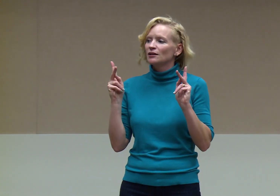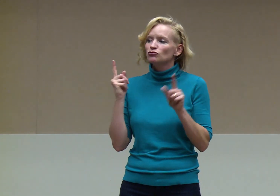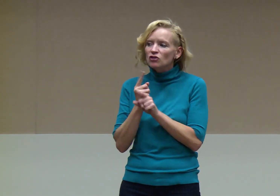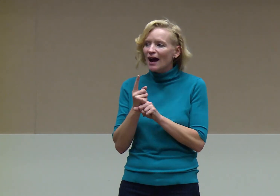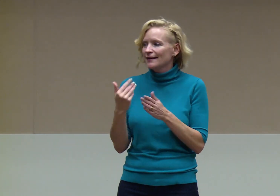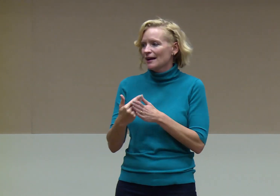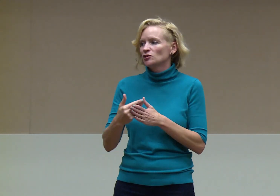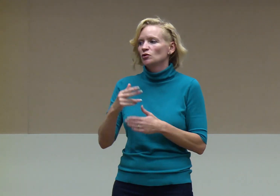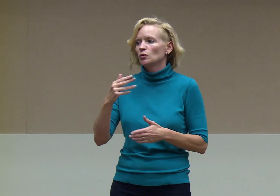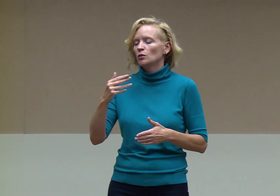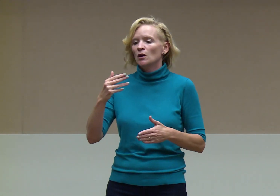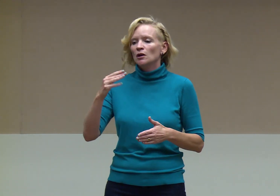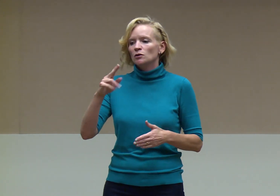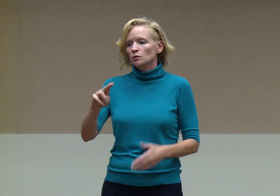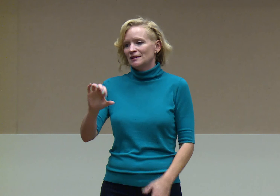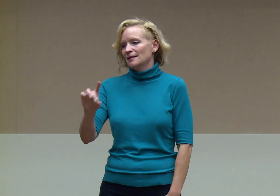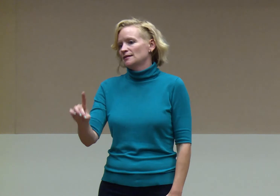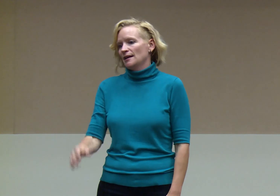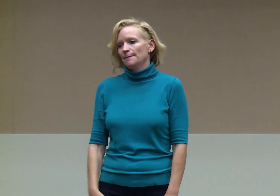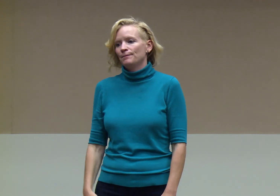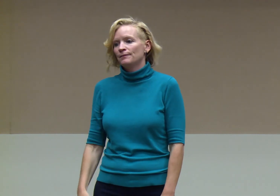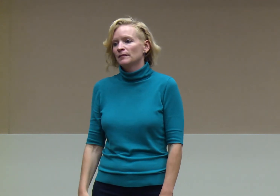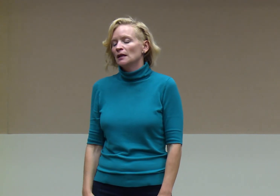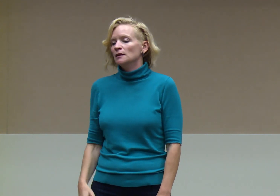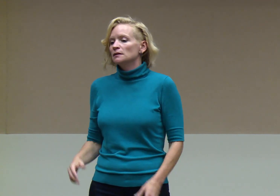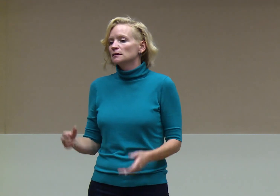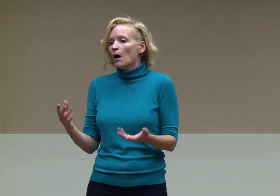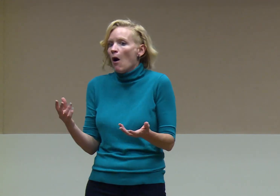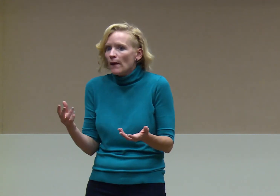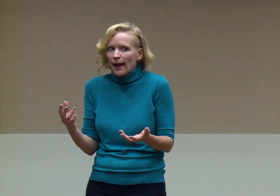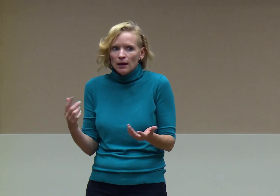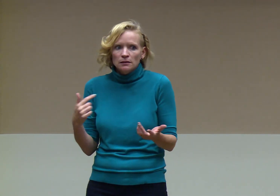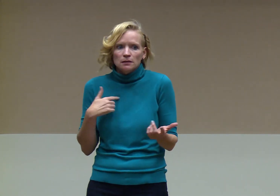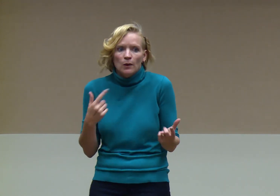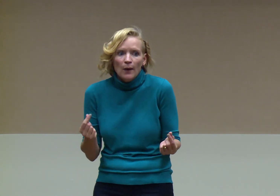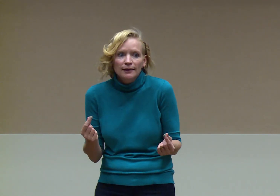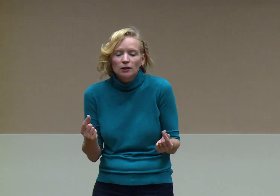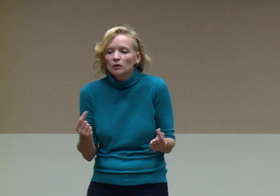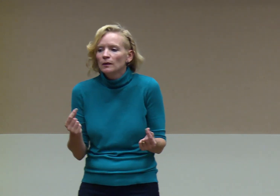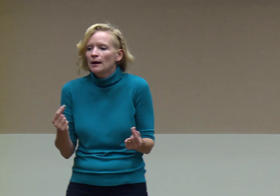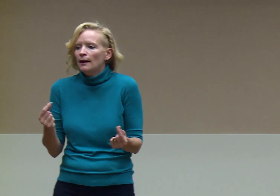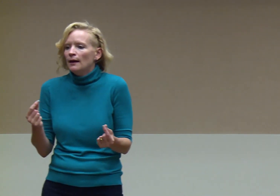Just right next to UCSD, which was wonderful as well. So for us, we were starting to plan,